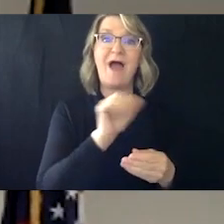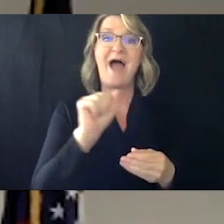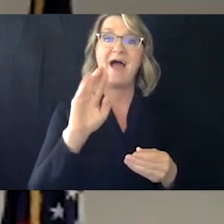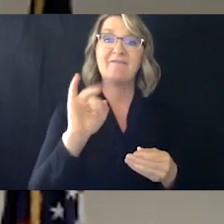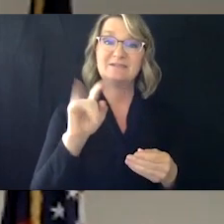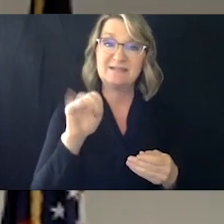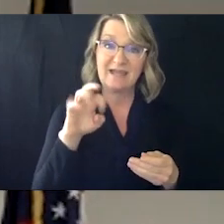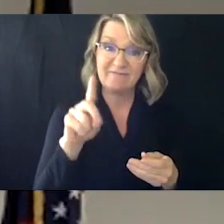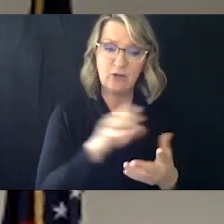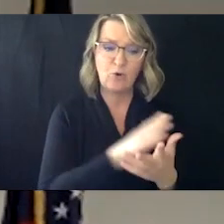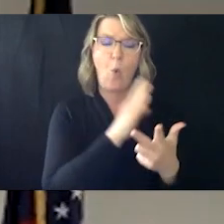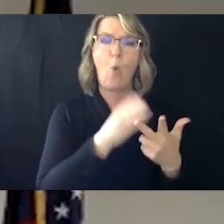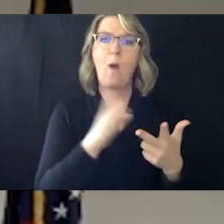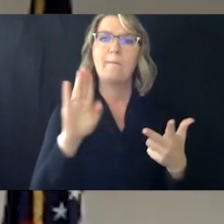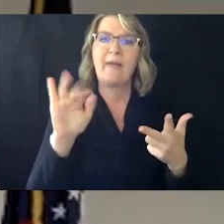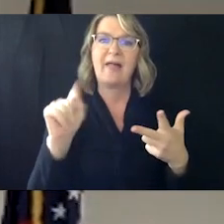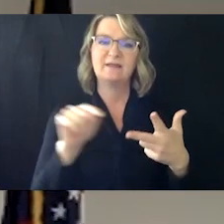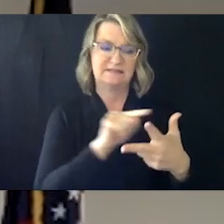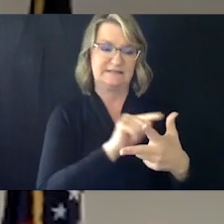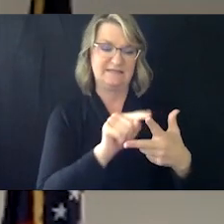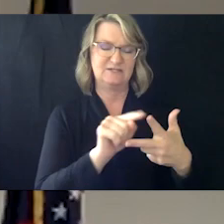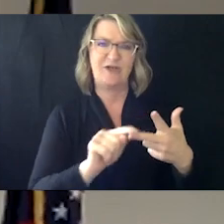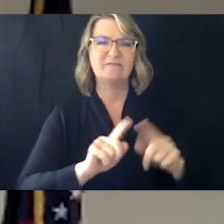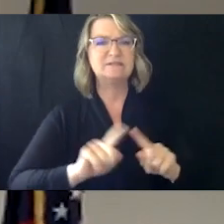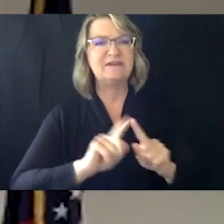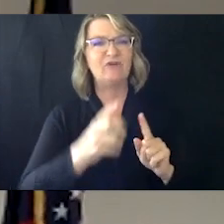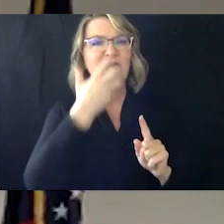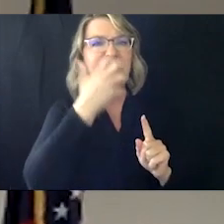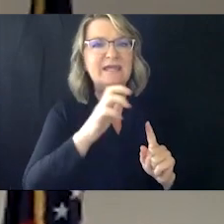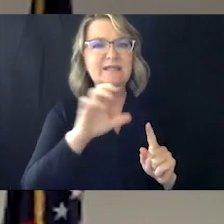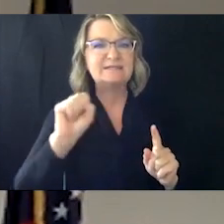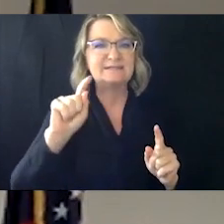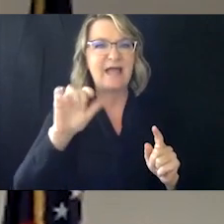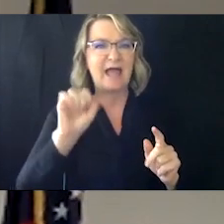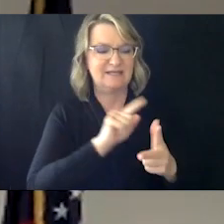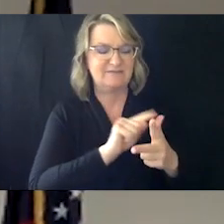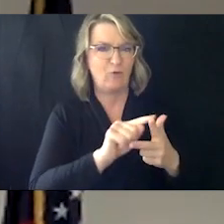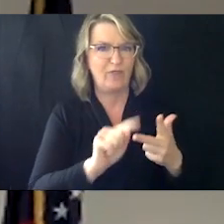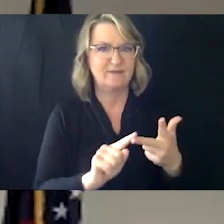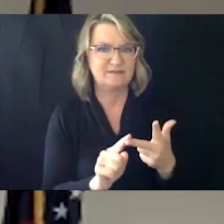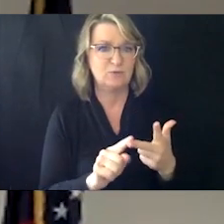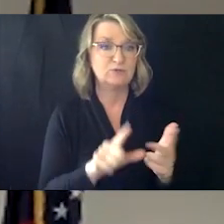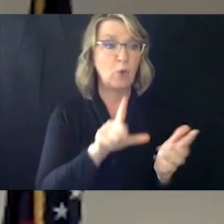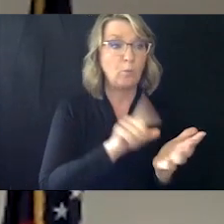and each of those have different heat settings so it was the fluctuation in the different heat